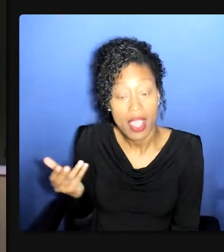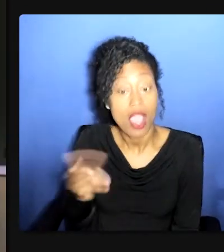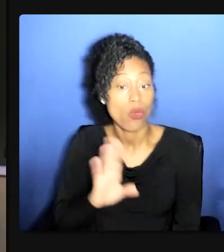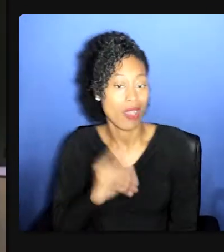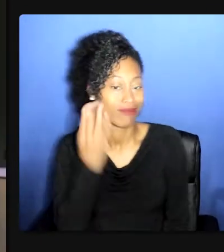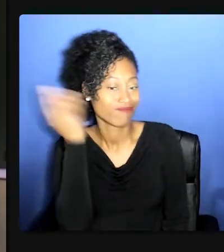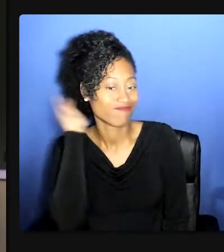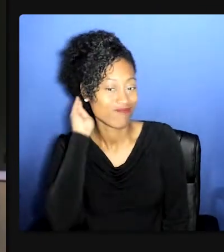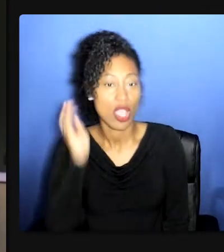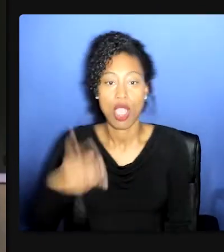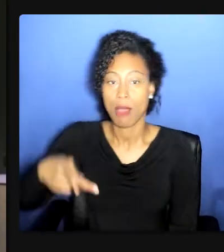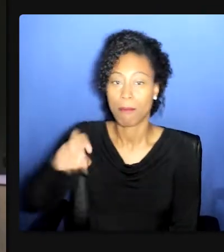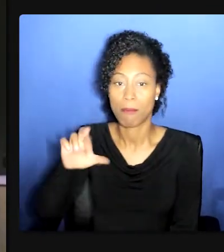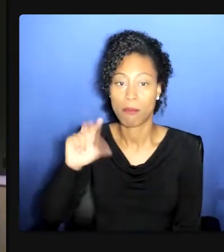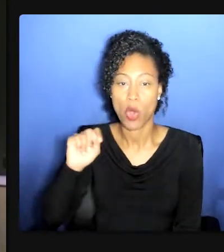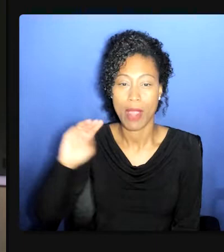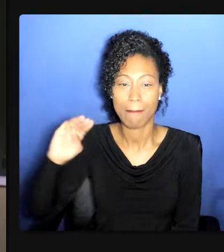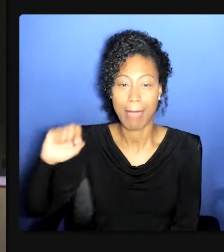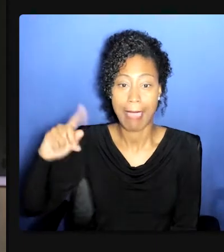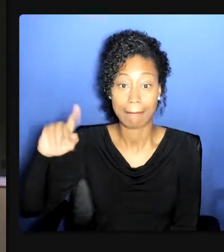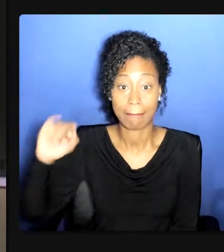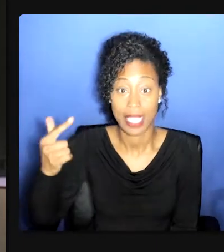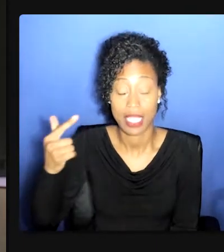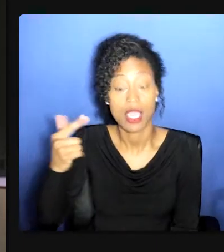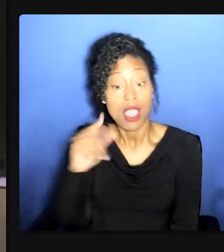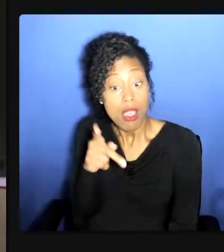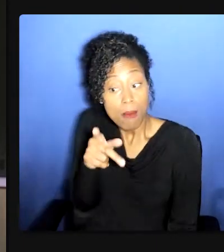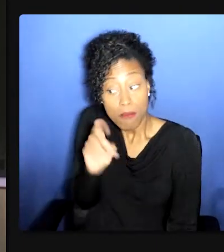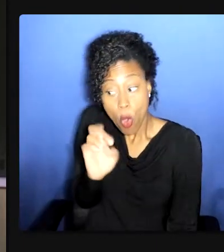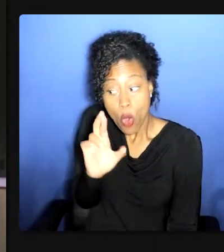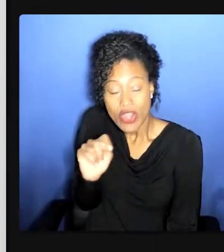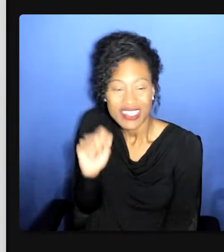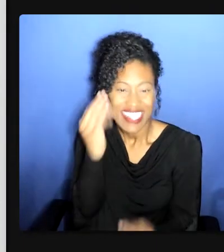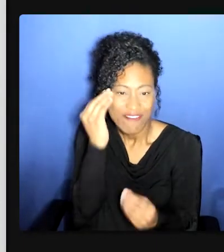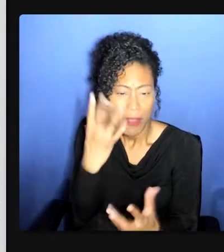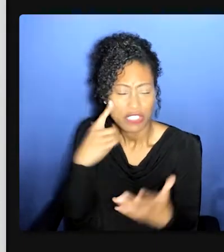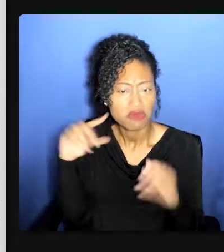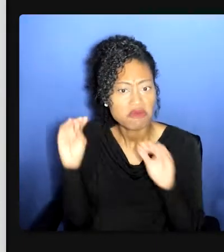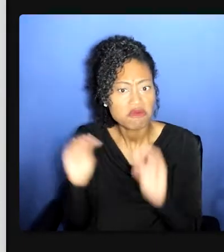Keep in mind port mapping --you need to put port information here to tell MPS